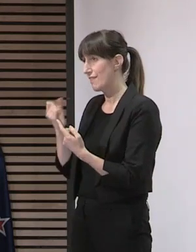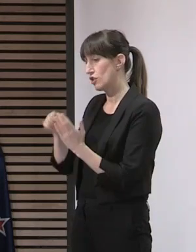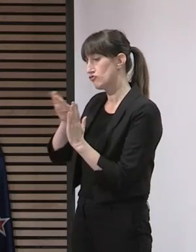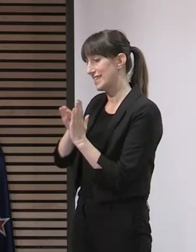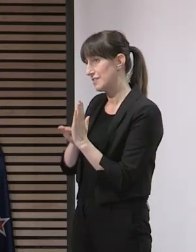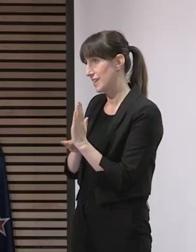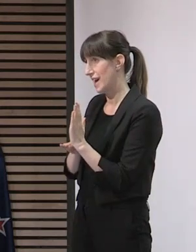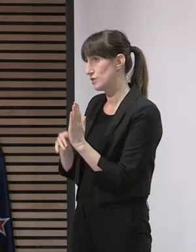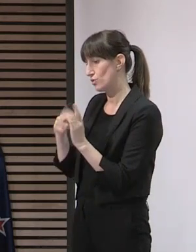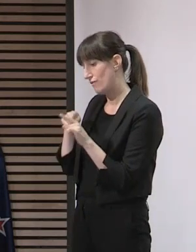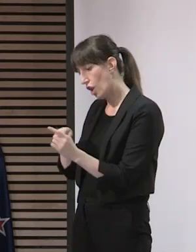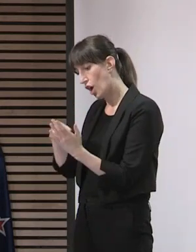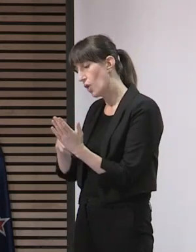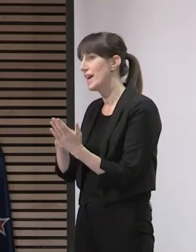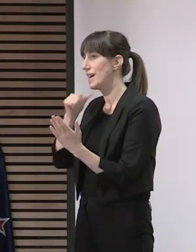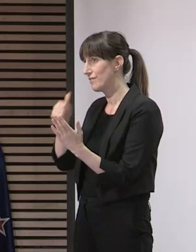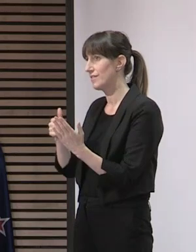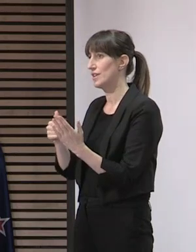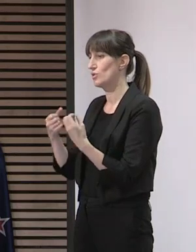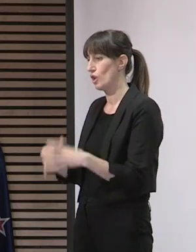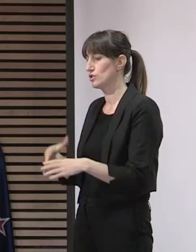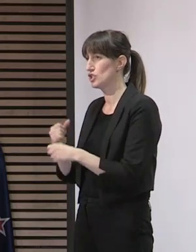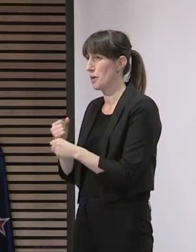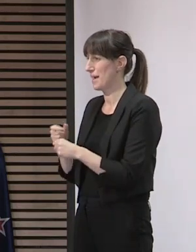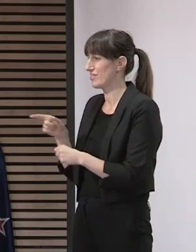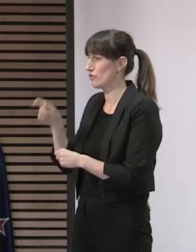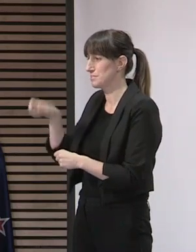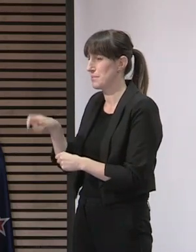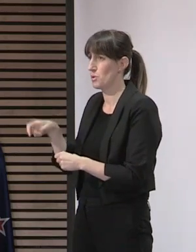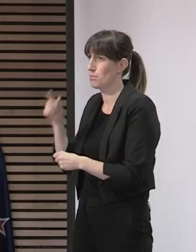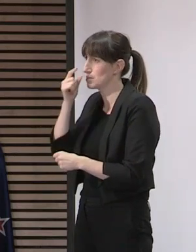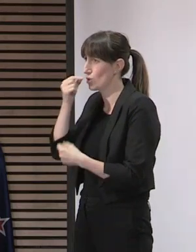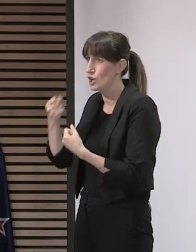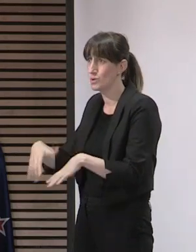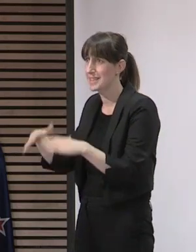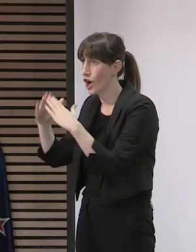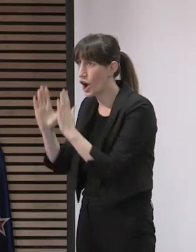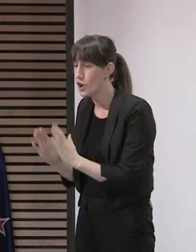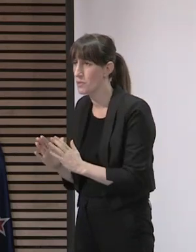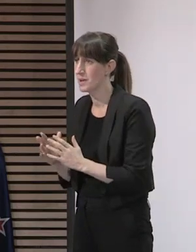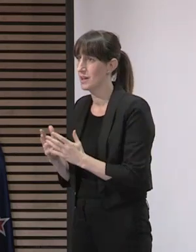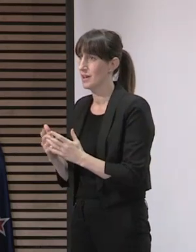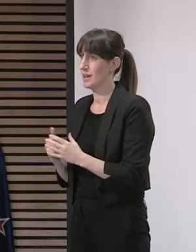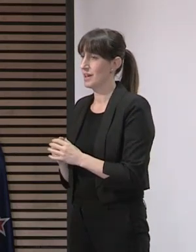groups of people who will sit outside the system but, equally, will experience a significant shock and possibly